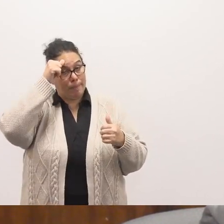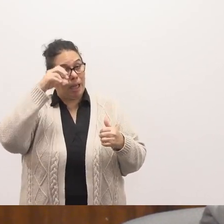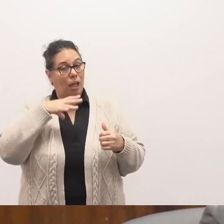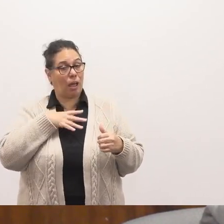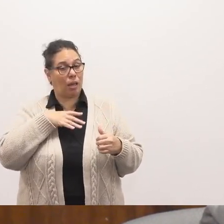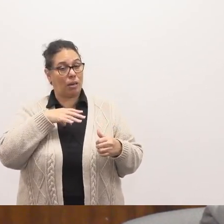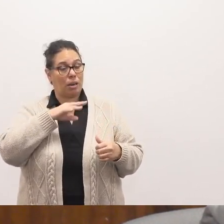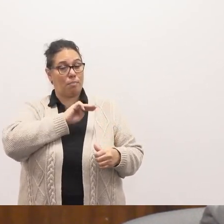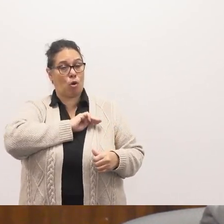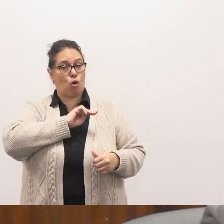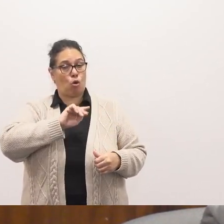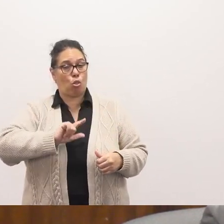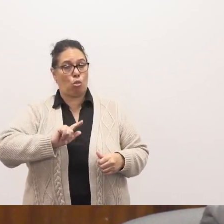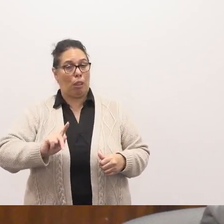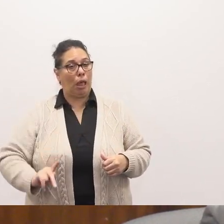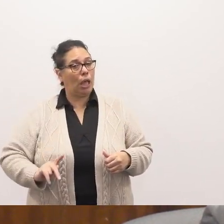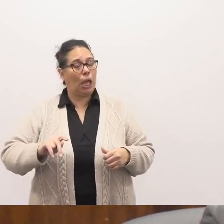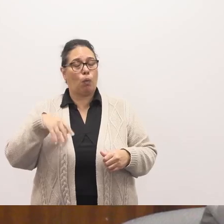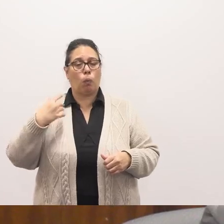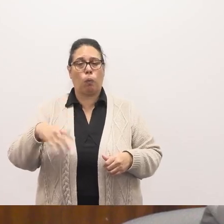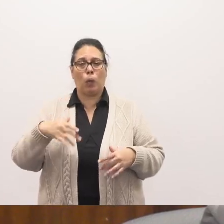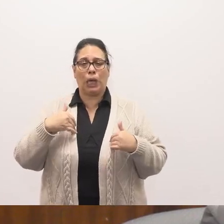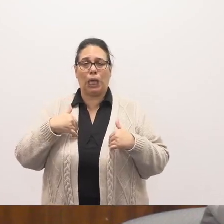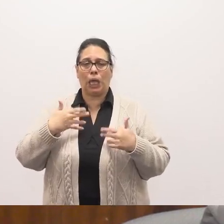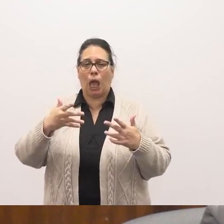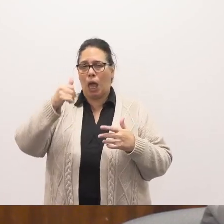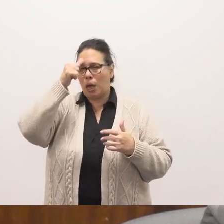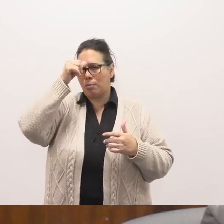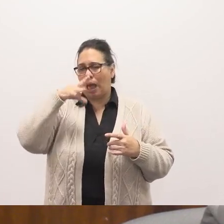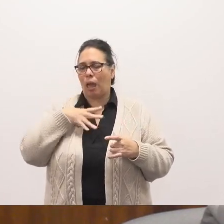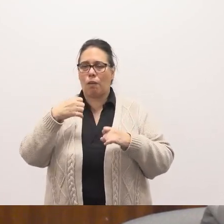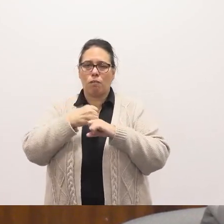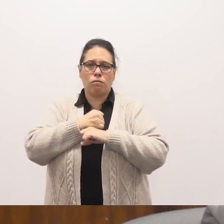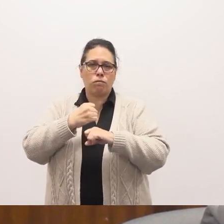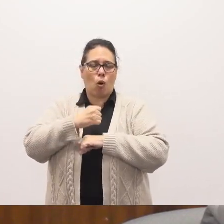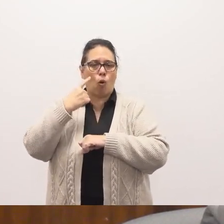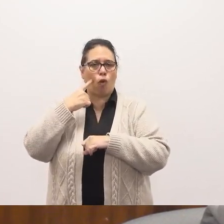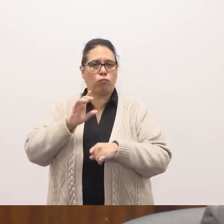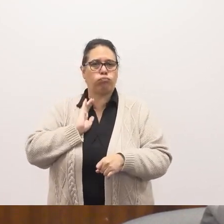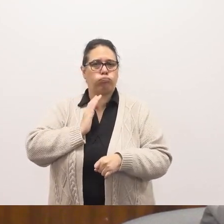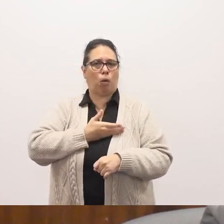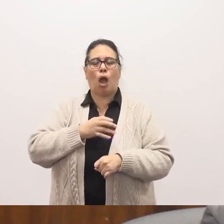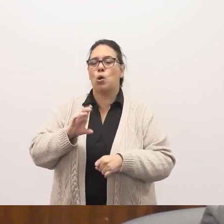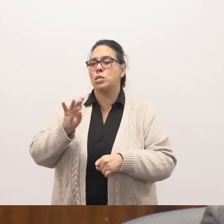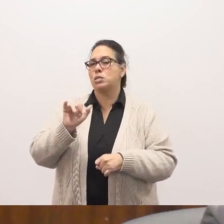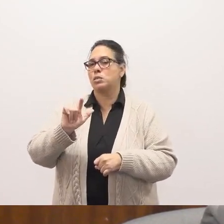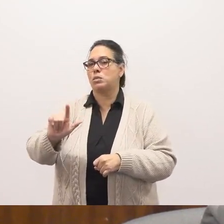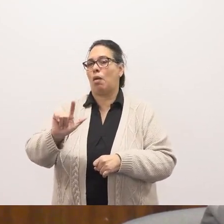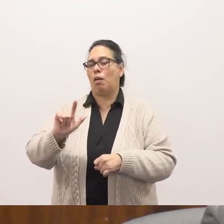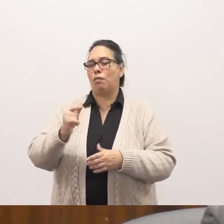who fought for the civil rights of folks that looked like me.